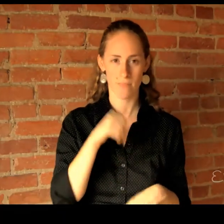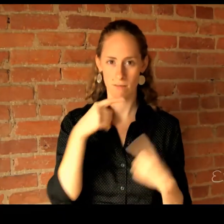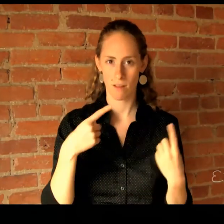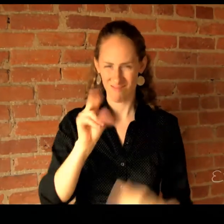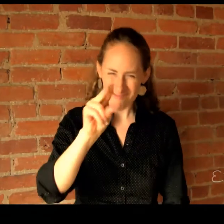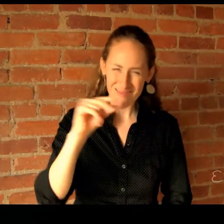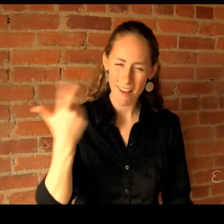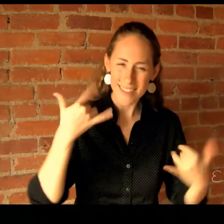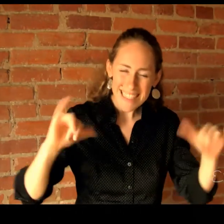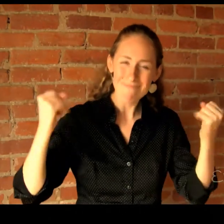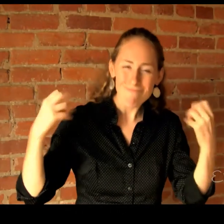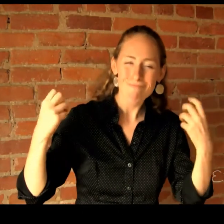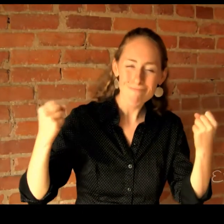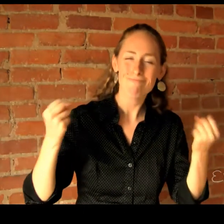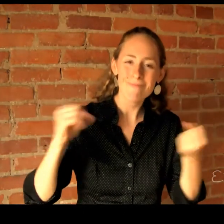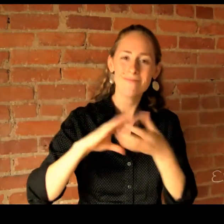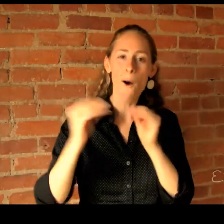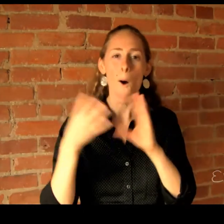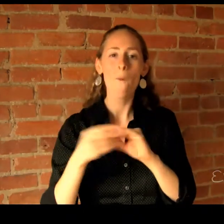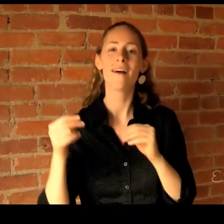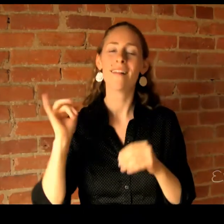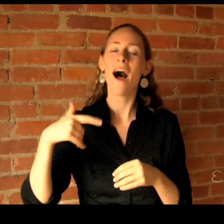They definitely did not. They still used ASL and created literature. ASL literature was passed